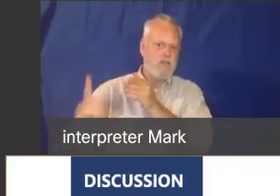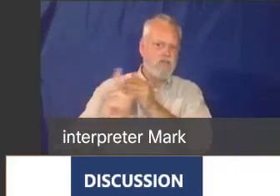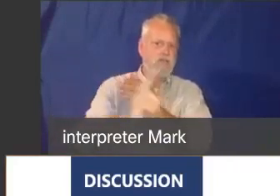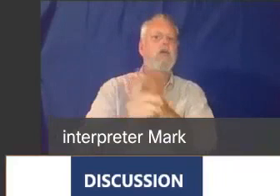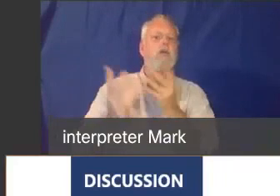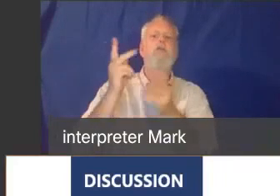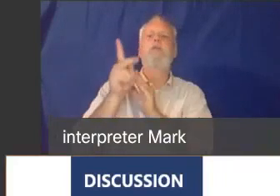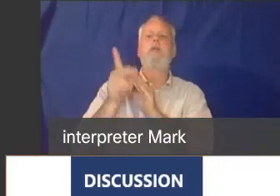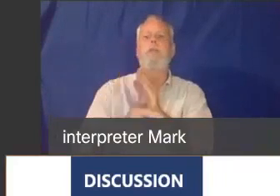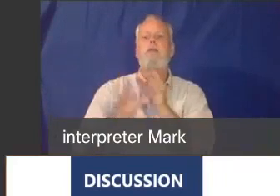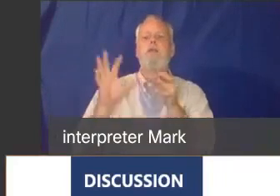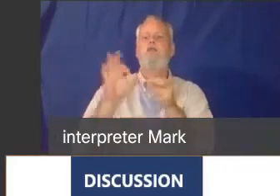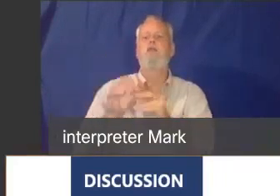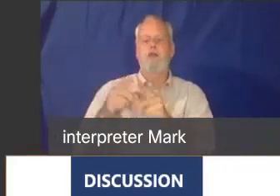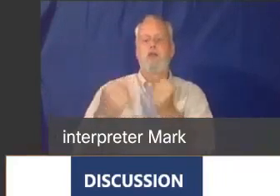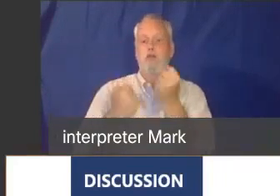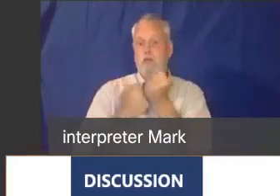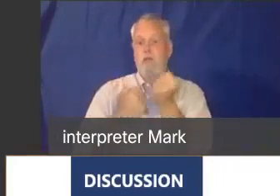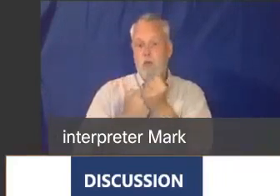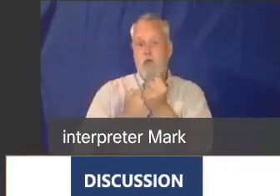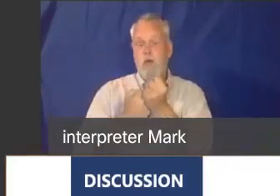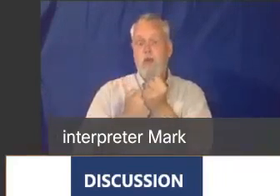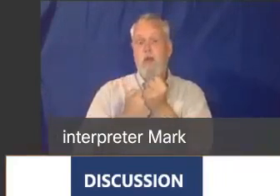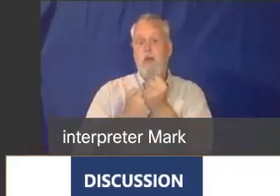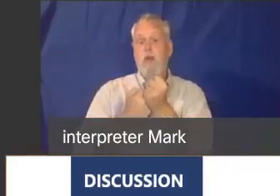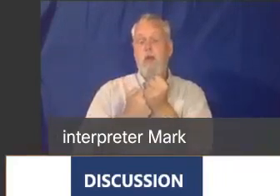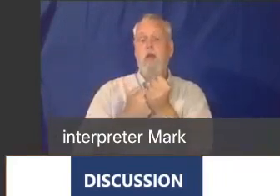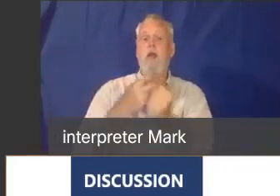Related to supporting wandering bicyclists on the.